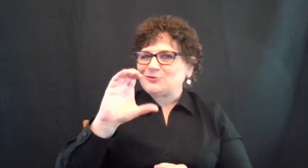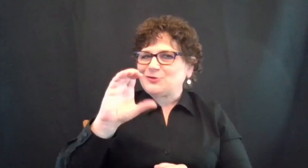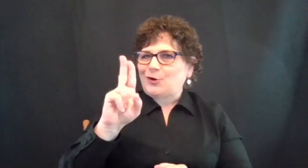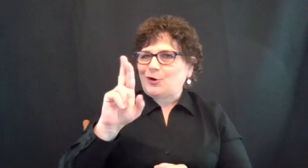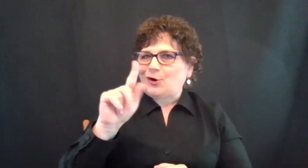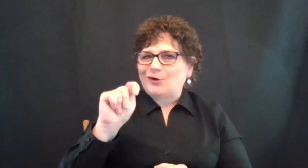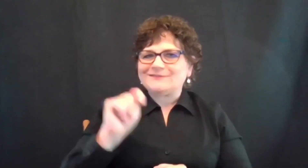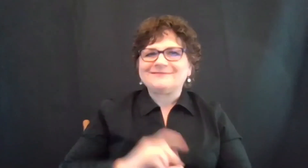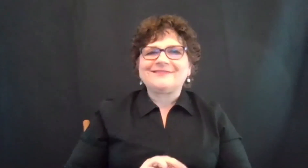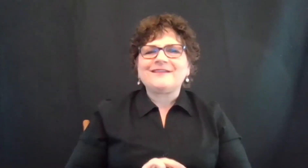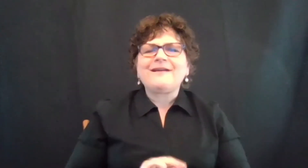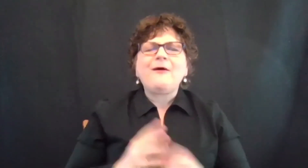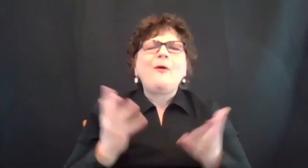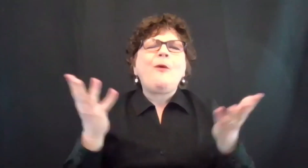Last question, Curt.